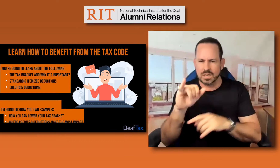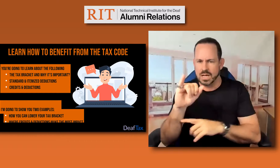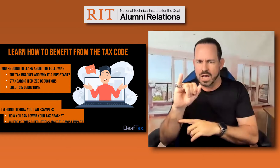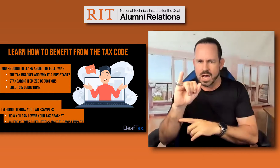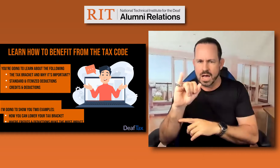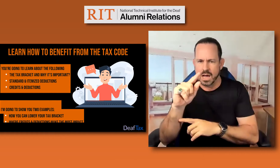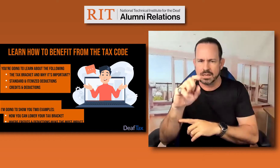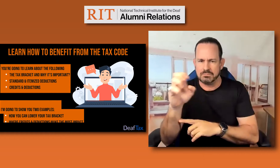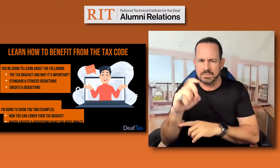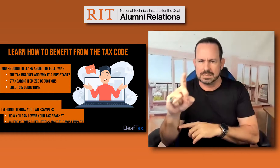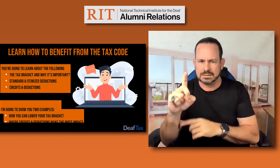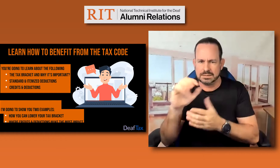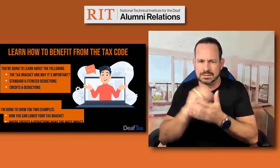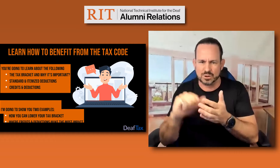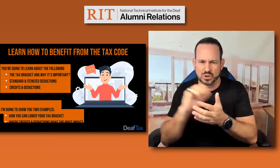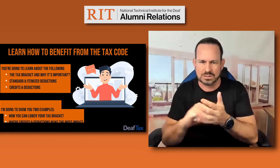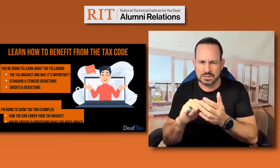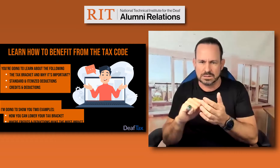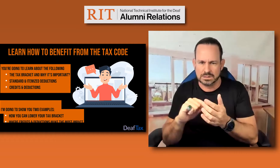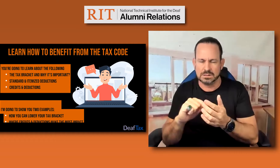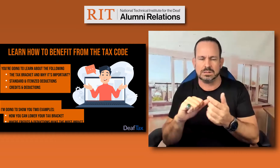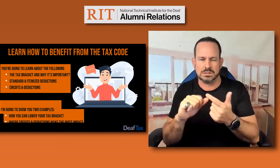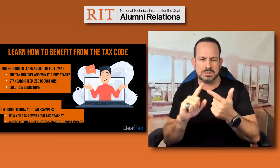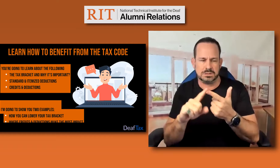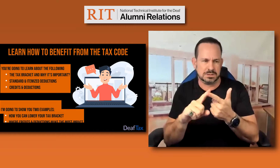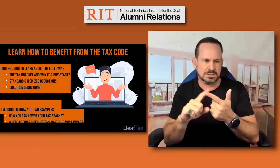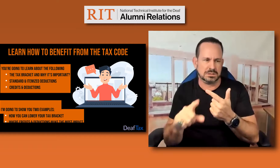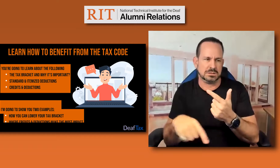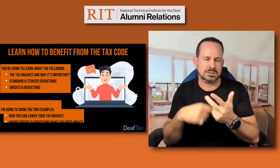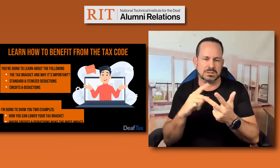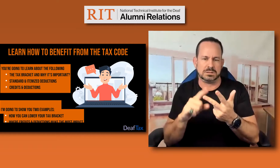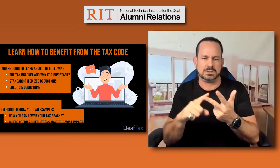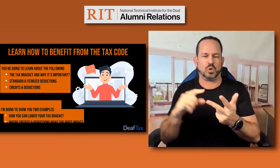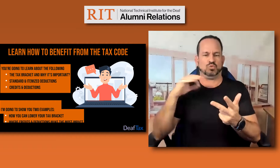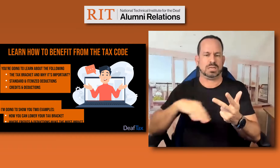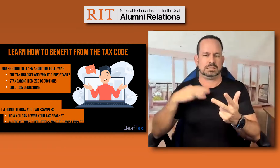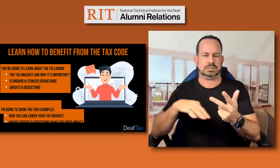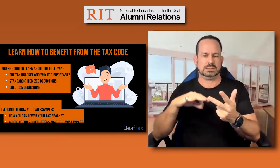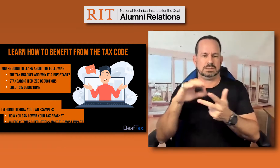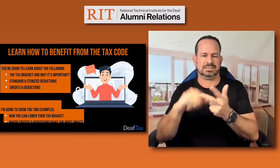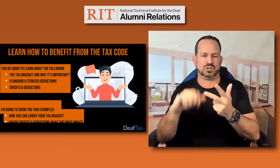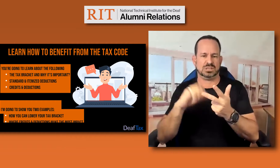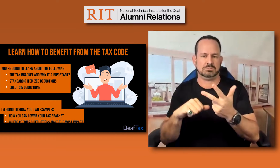year after year. Secondly, we'll talk about standard and itemized deductions.